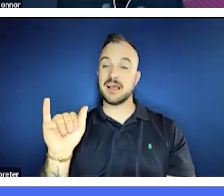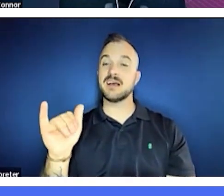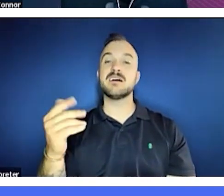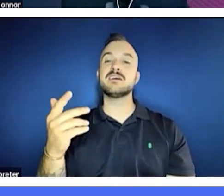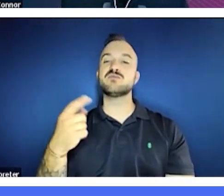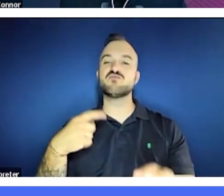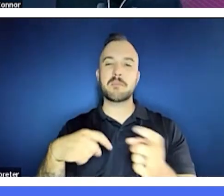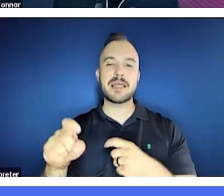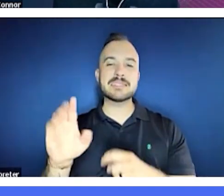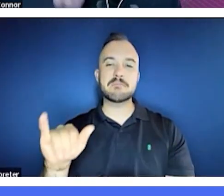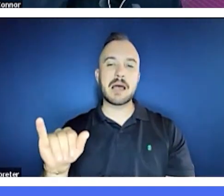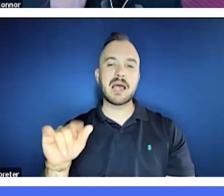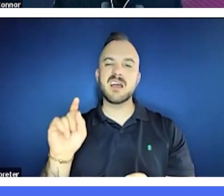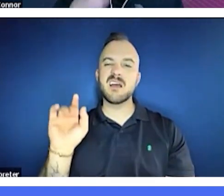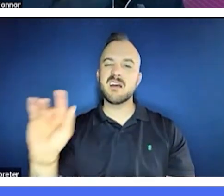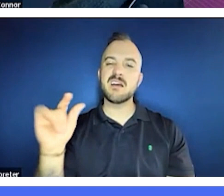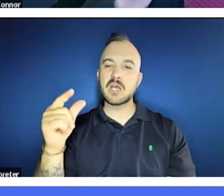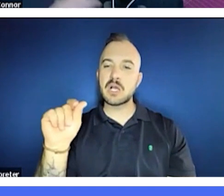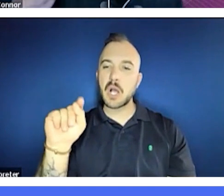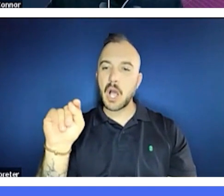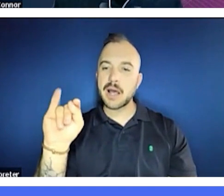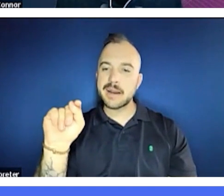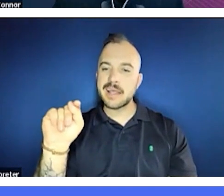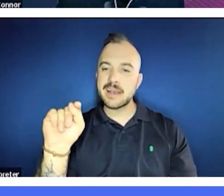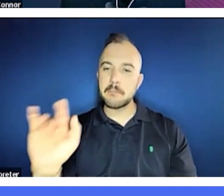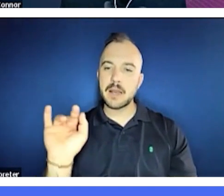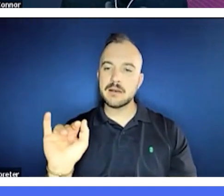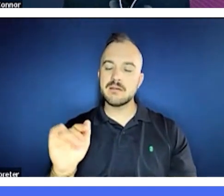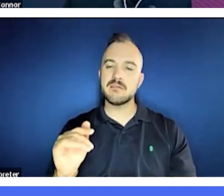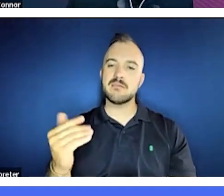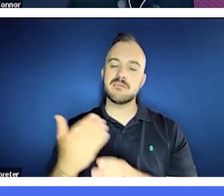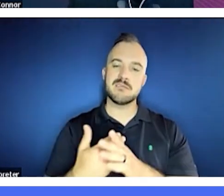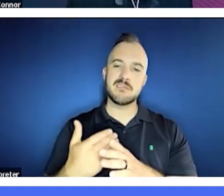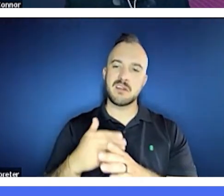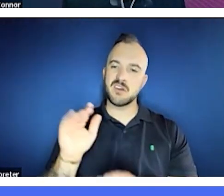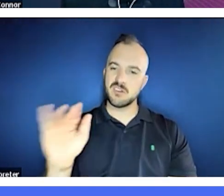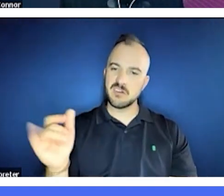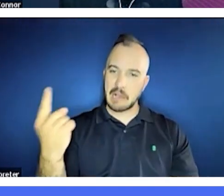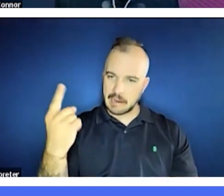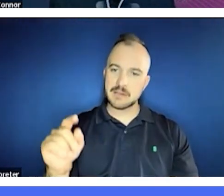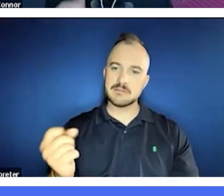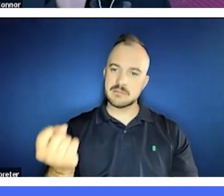Everywhere you see a dialogue, got it, got it. And it never bothered me until someone pointed it out. You're welcome.